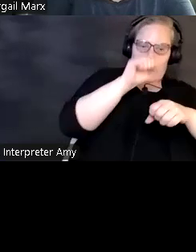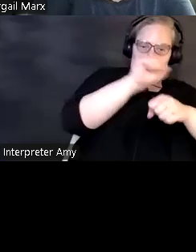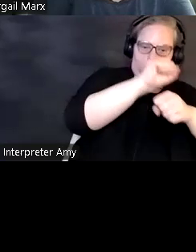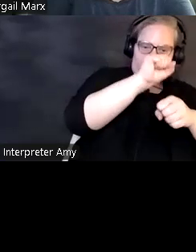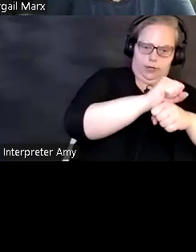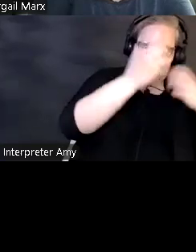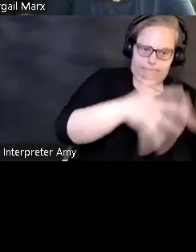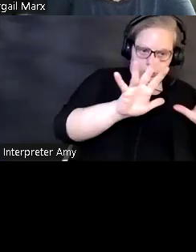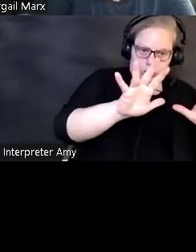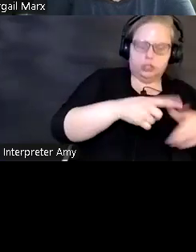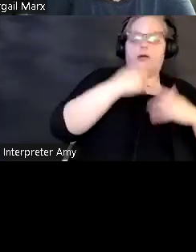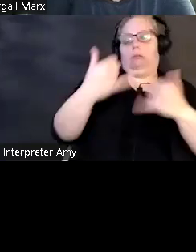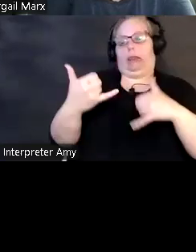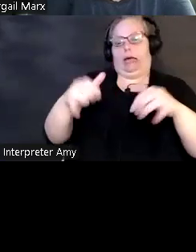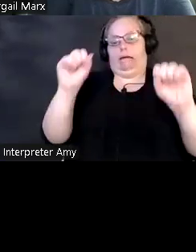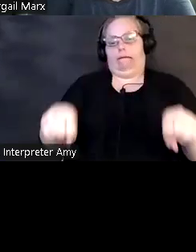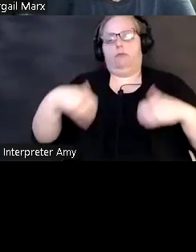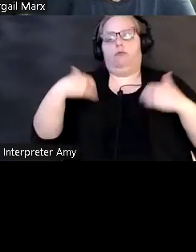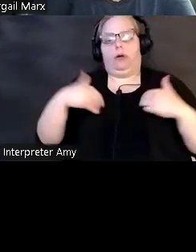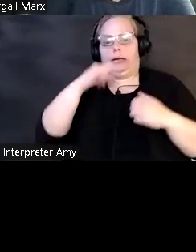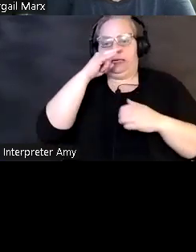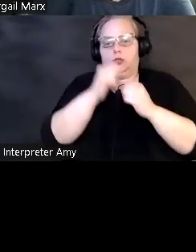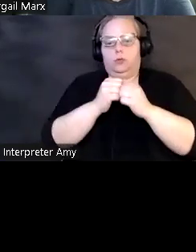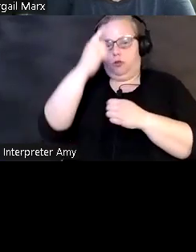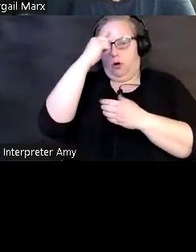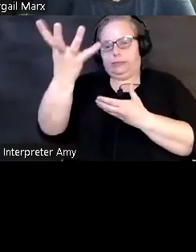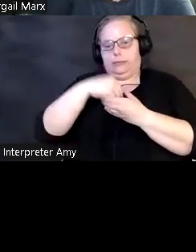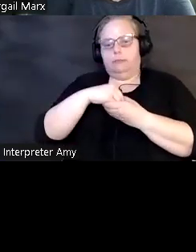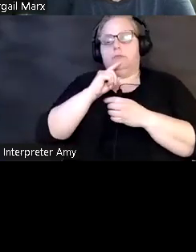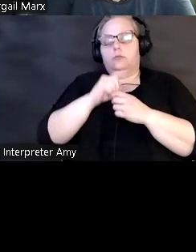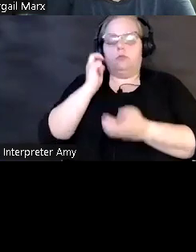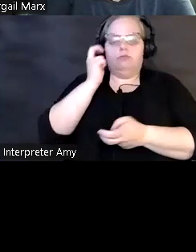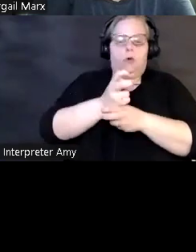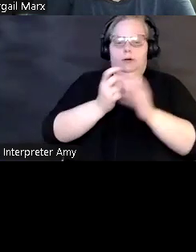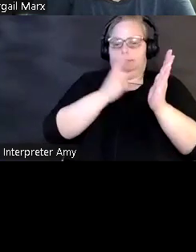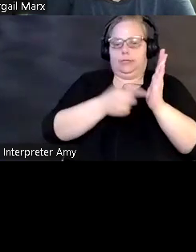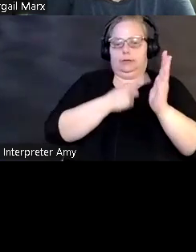And for young kids with autism, it's really hard sometimes, difficult to transition between